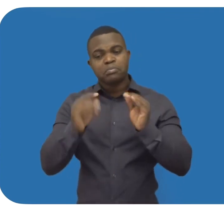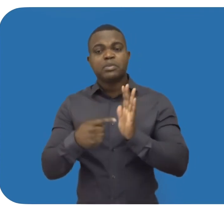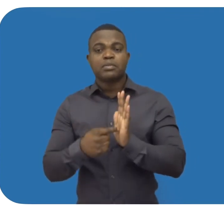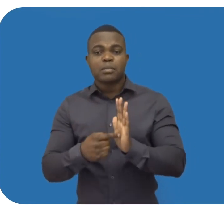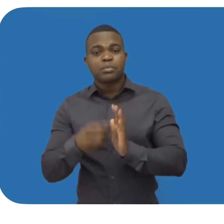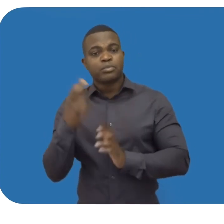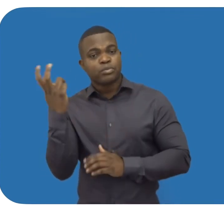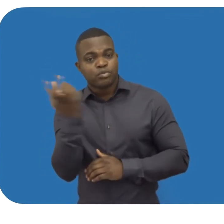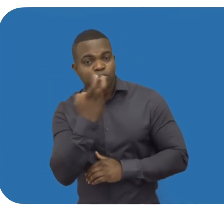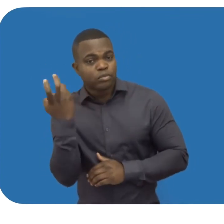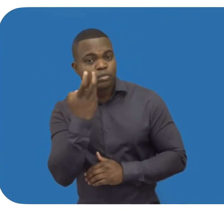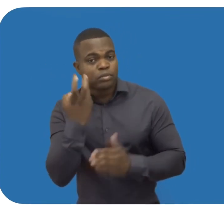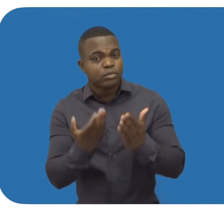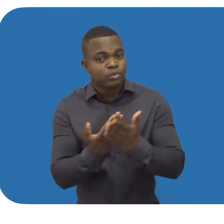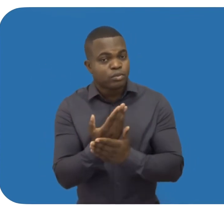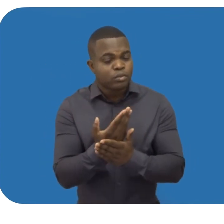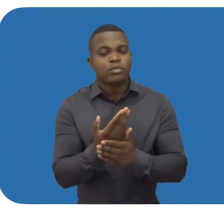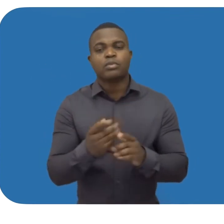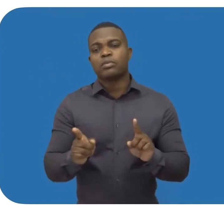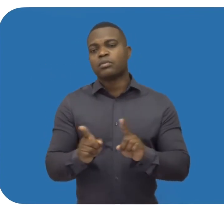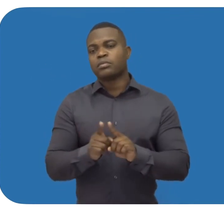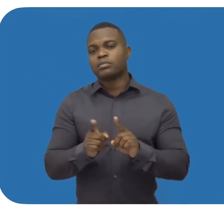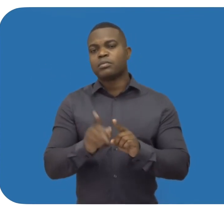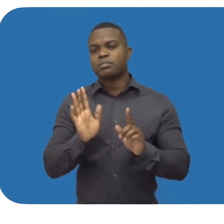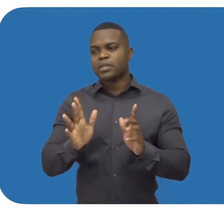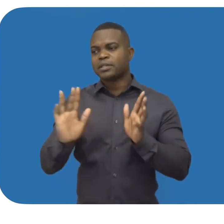but it also makes us more compatible with other services.